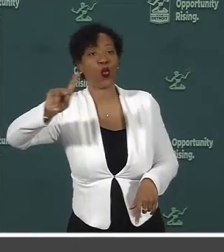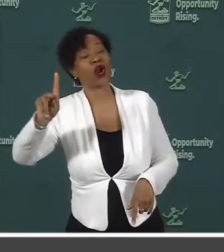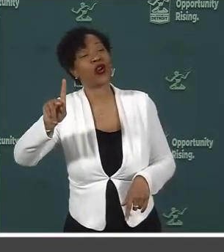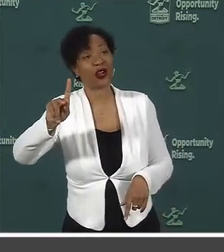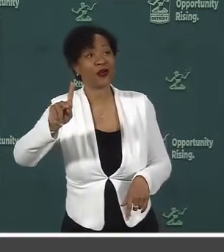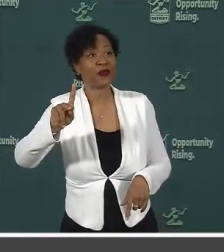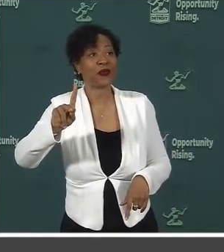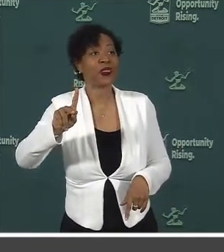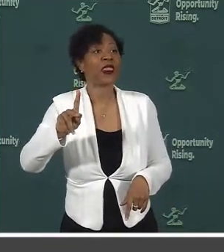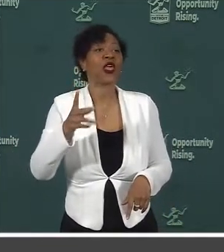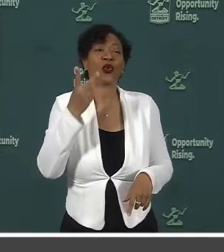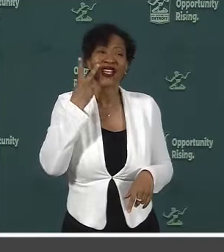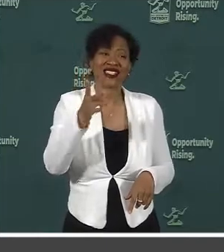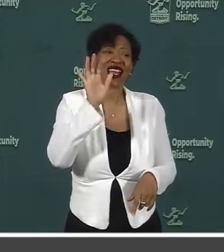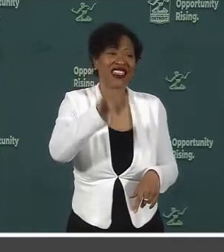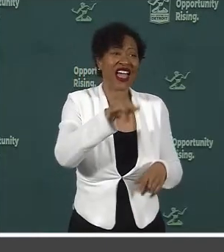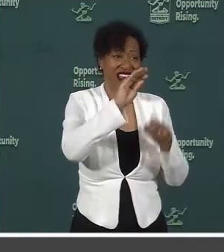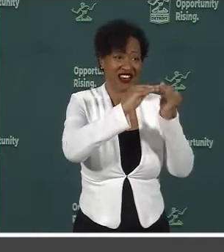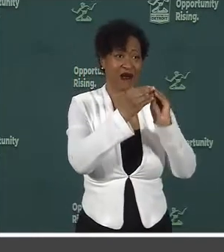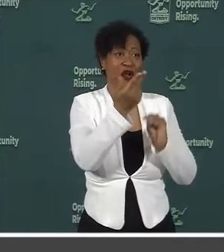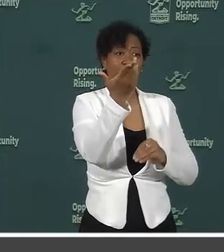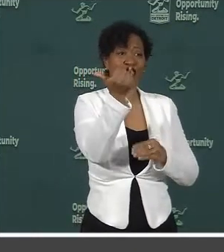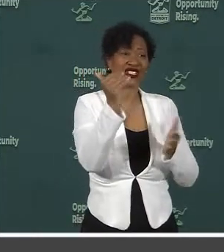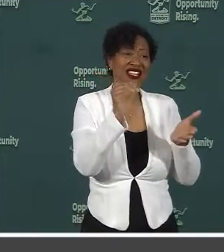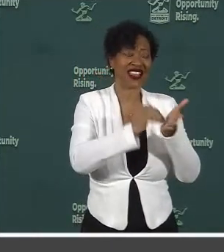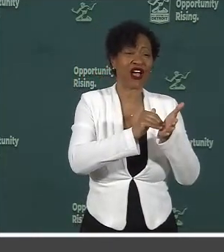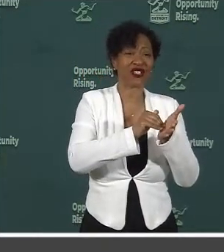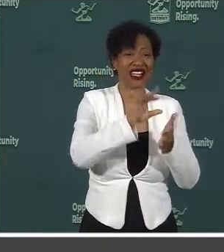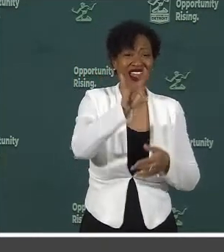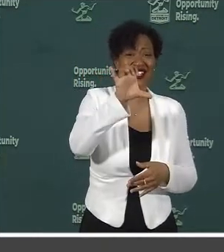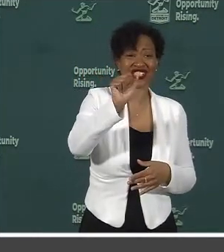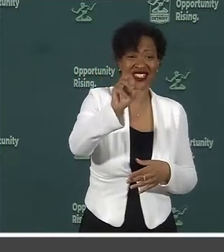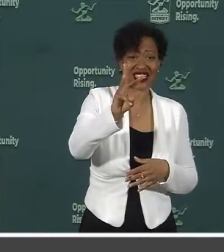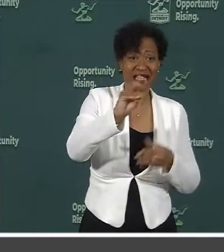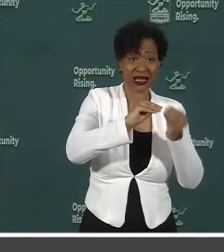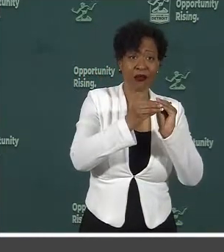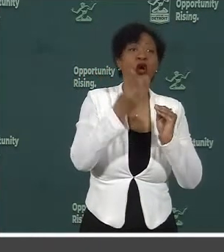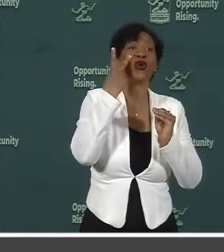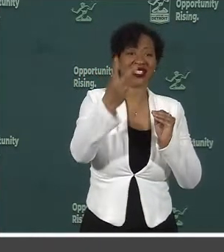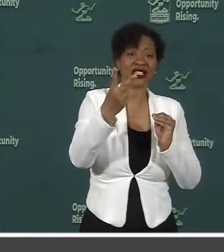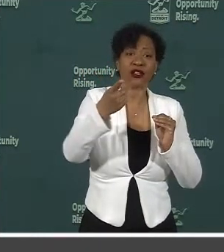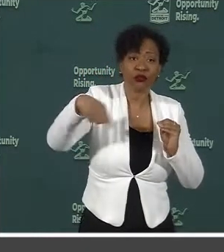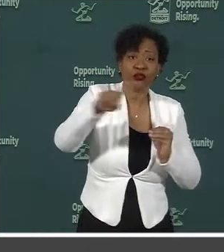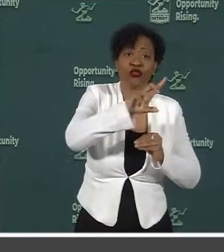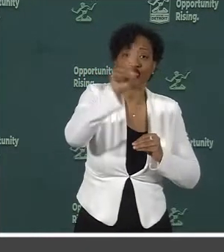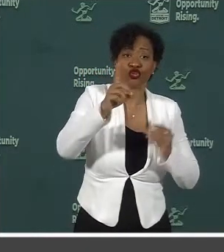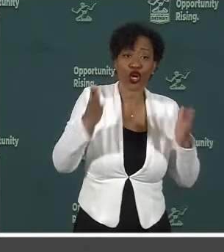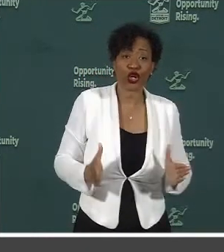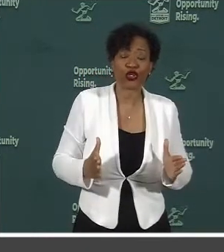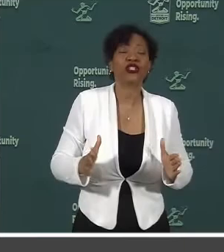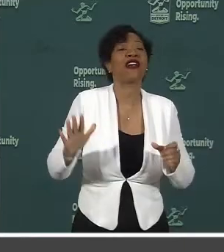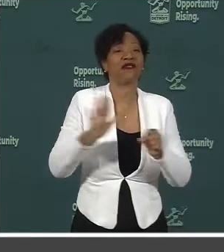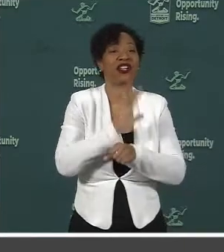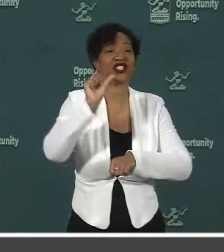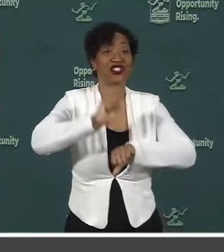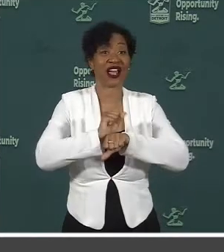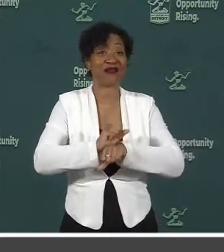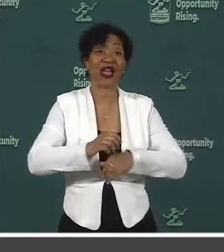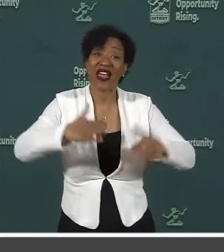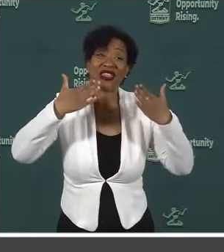NUMBER I WANT TO SEE THIRTEEN THOUSAND DETROITERS FILL IN THOSE JOBS I WANT TO SAY THANK YOU TO FOLKS THAT TOO OFTEN WE